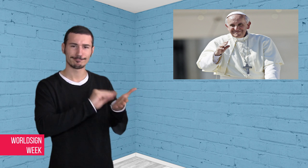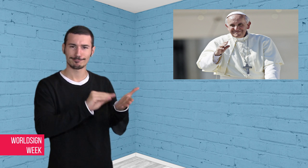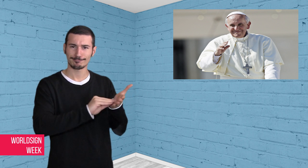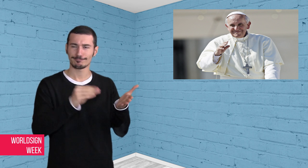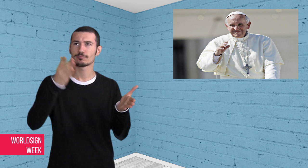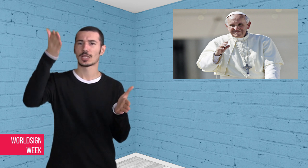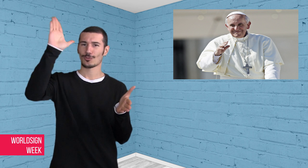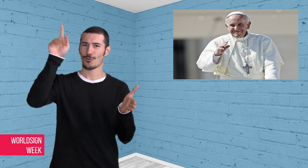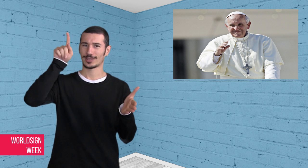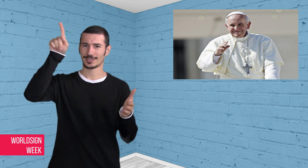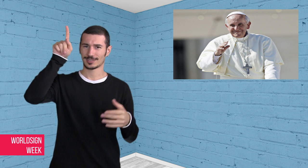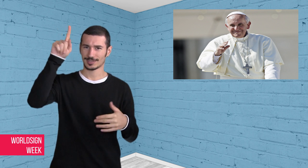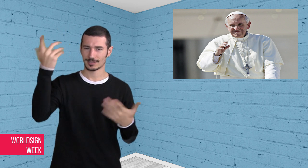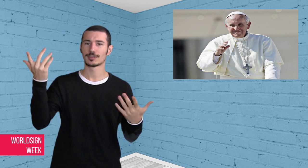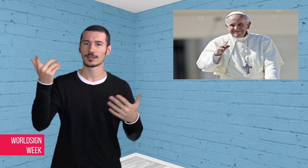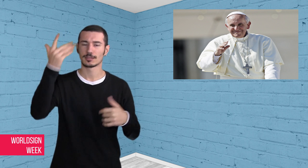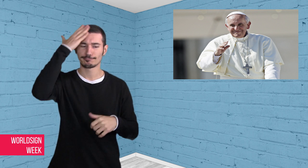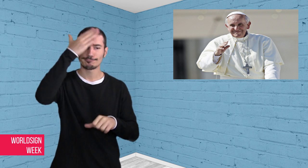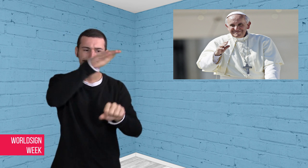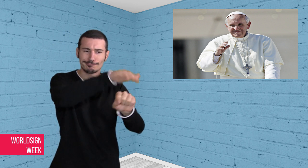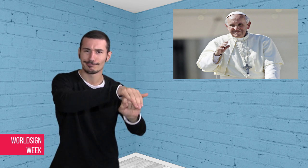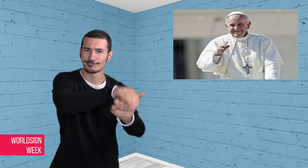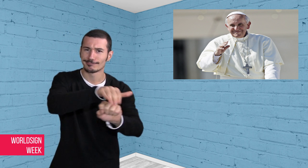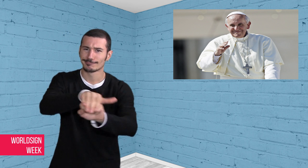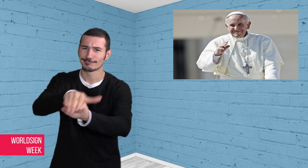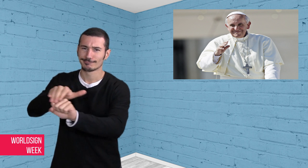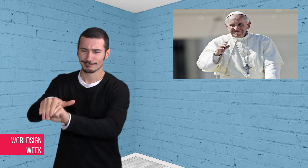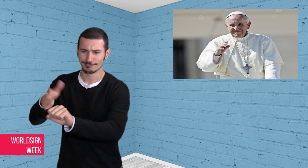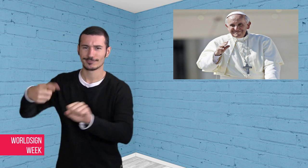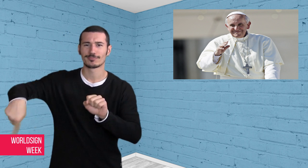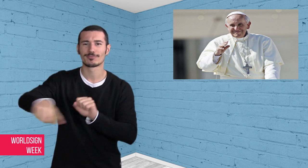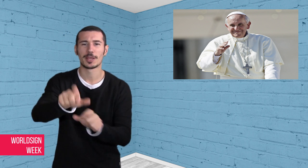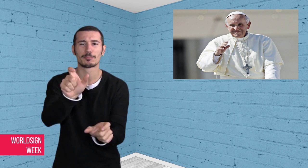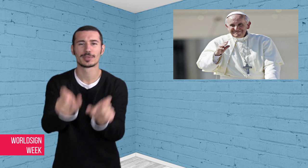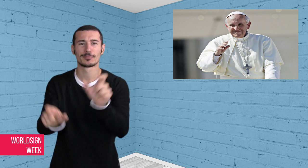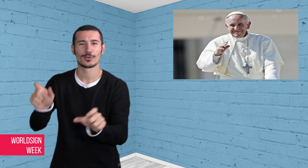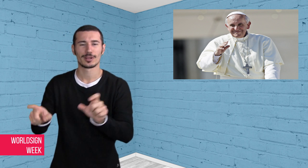The pope wrote that God forgives all